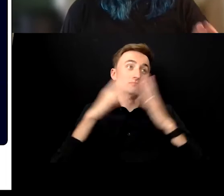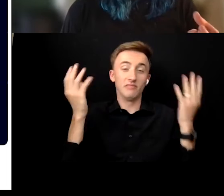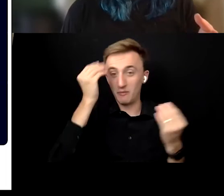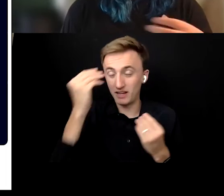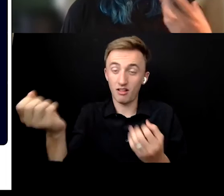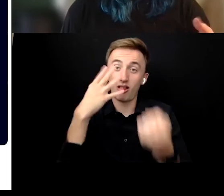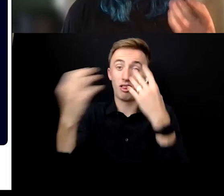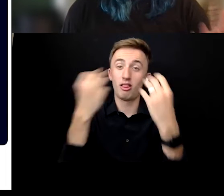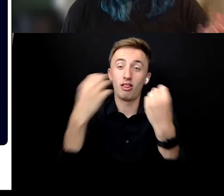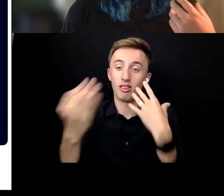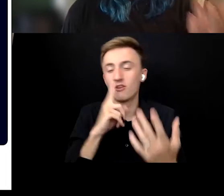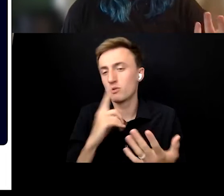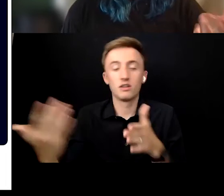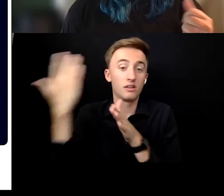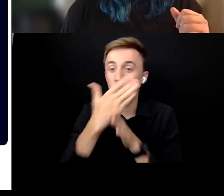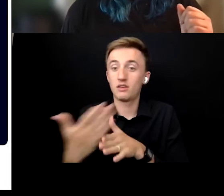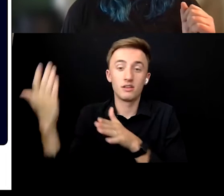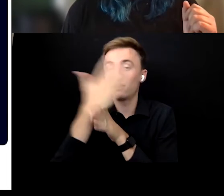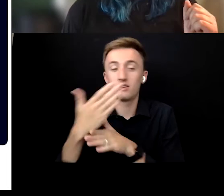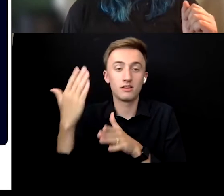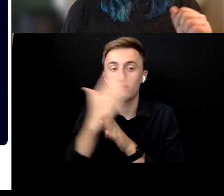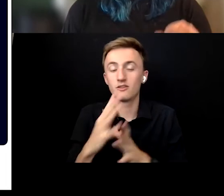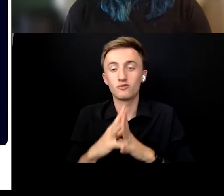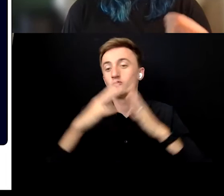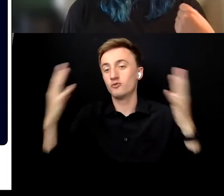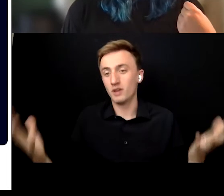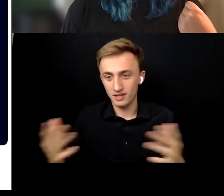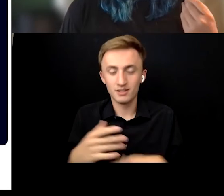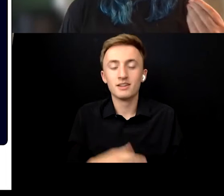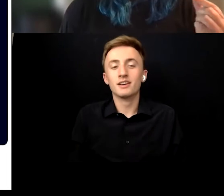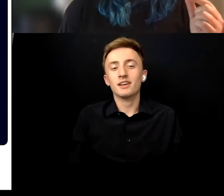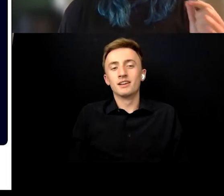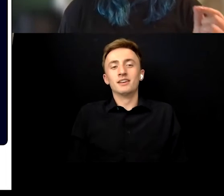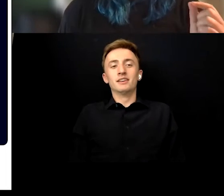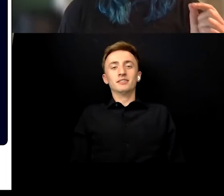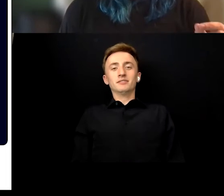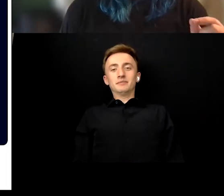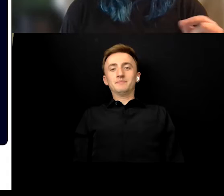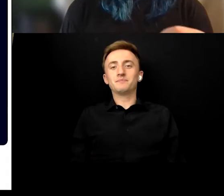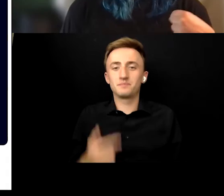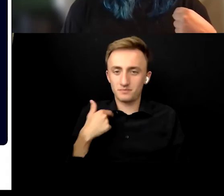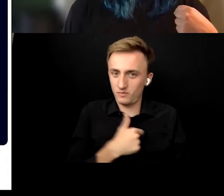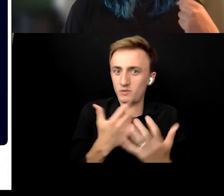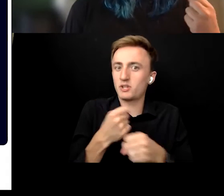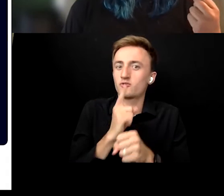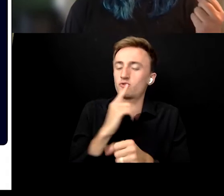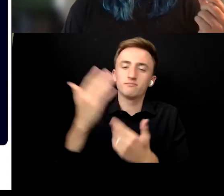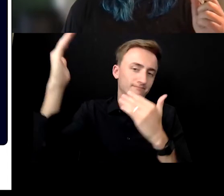be disruptive, interrupt them, potentially, so we want to make sure it is very limited. We also want